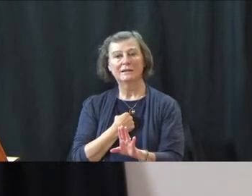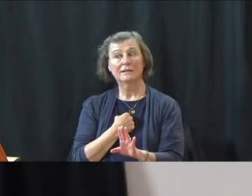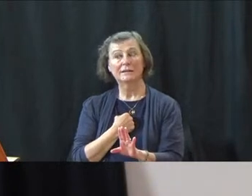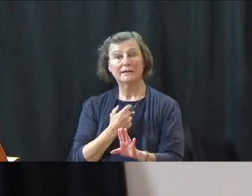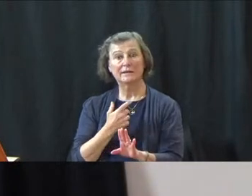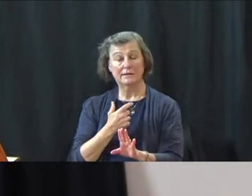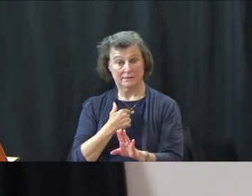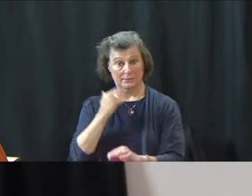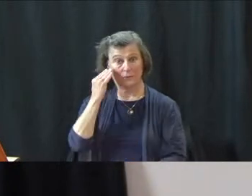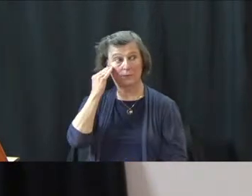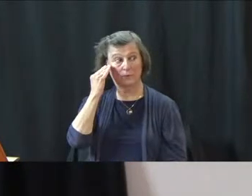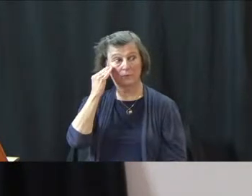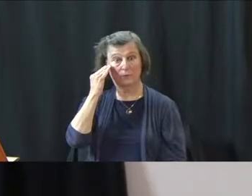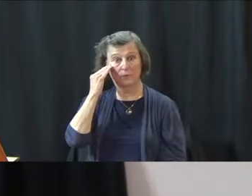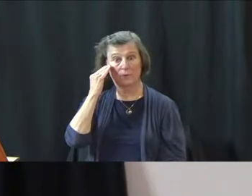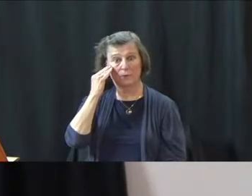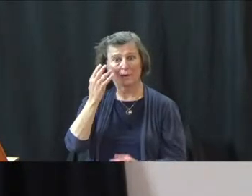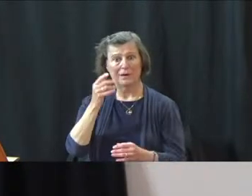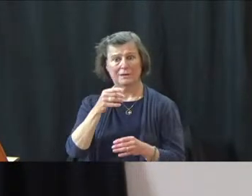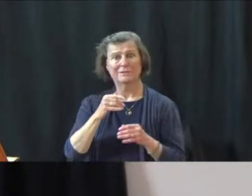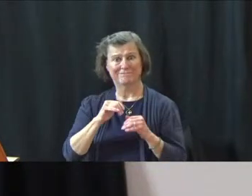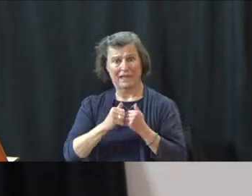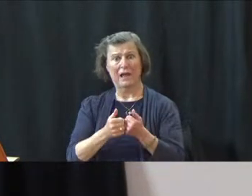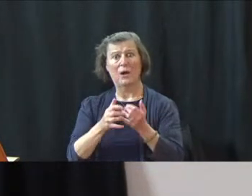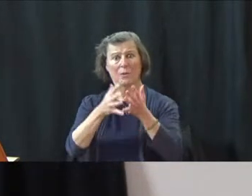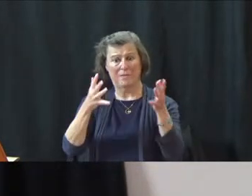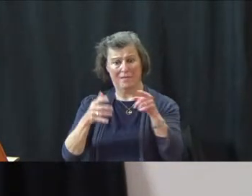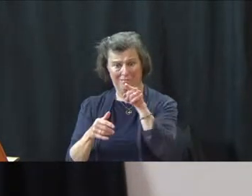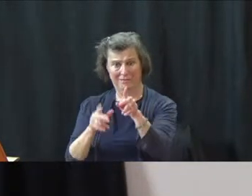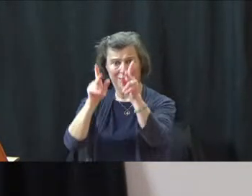And I’m aware of how he has suffered.